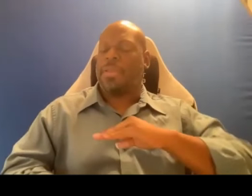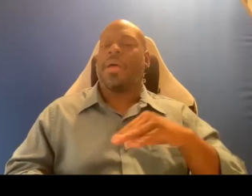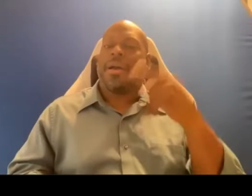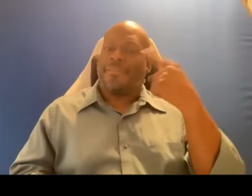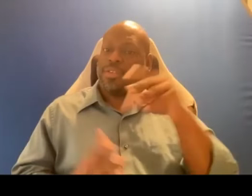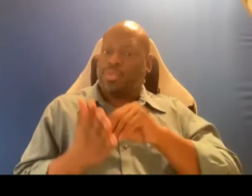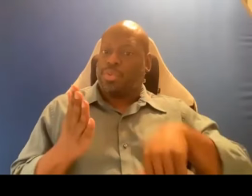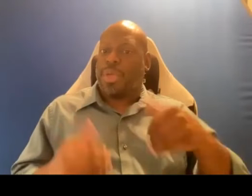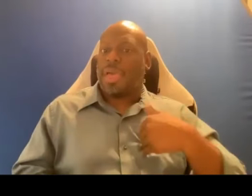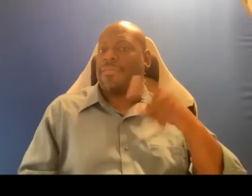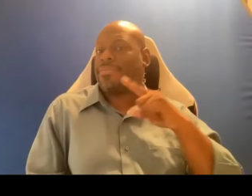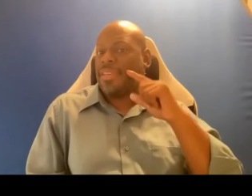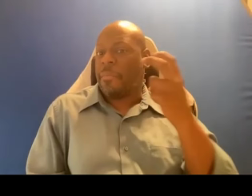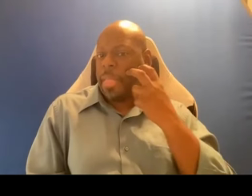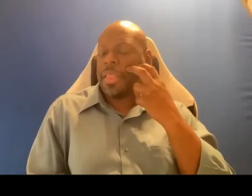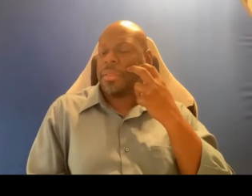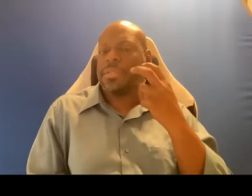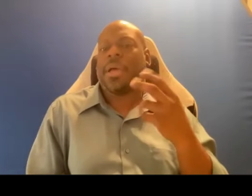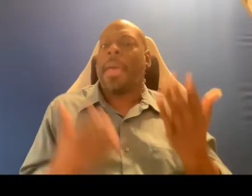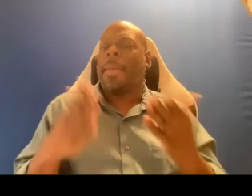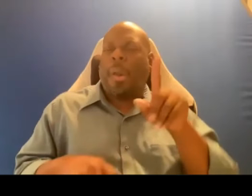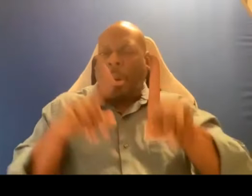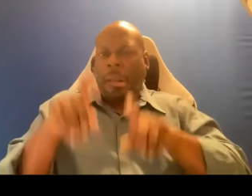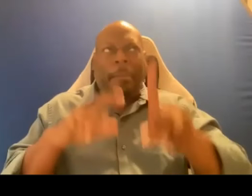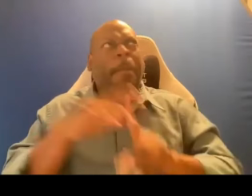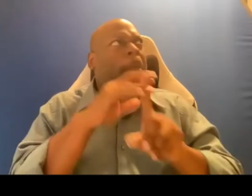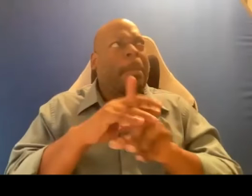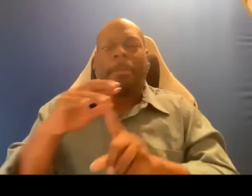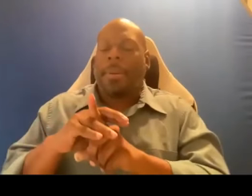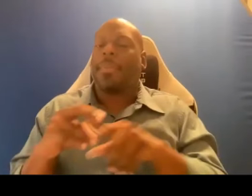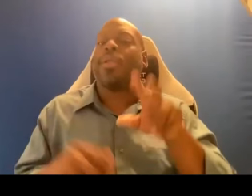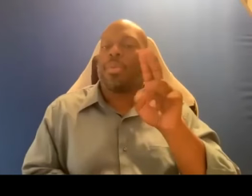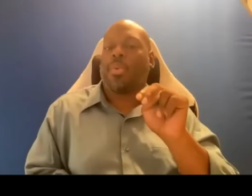DeafBlind Project is here to help support your understanding of those needs, and the roles of